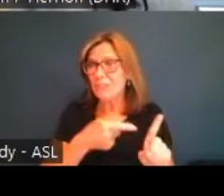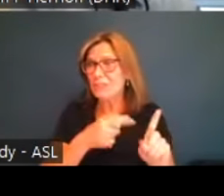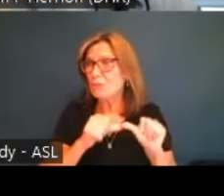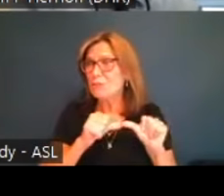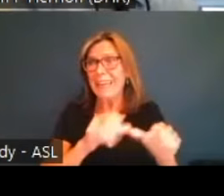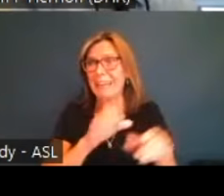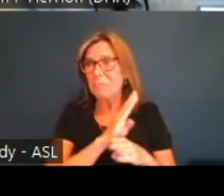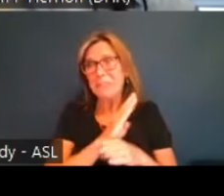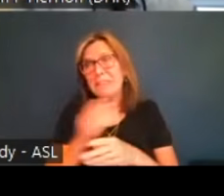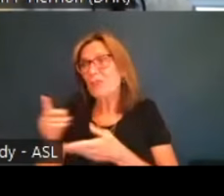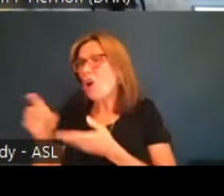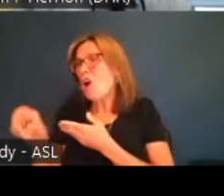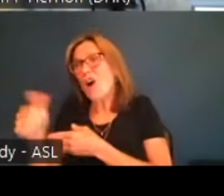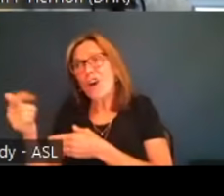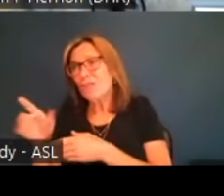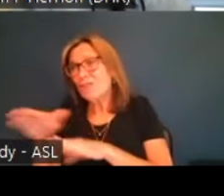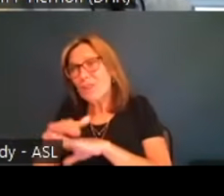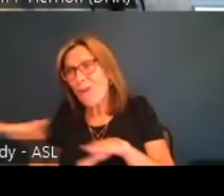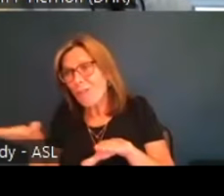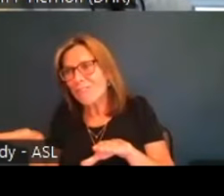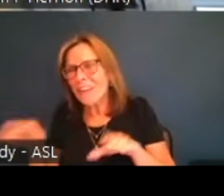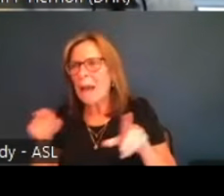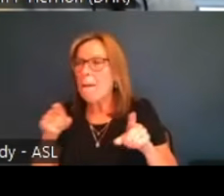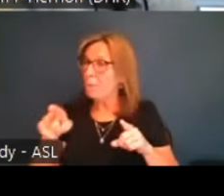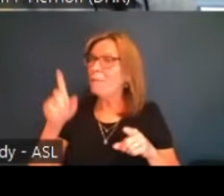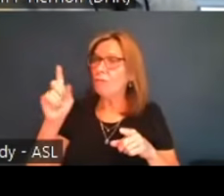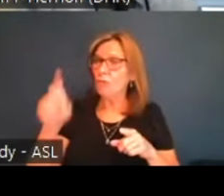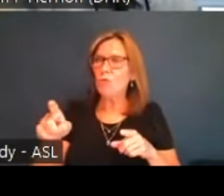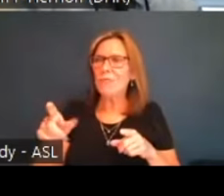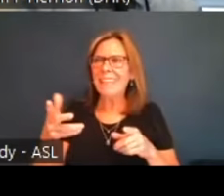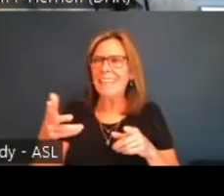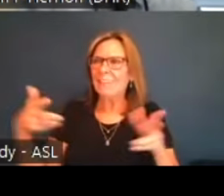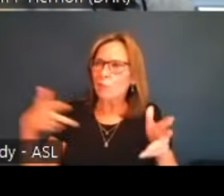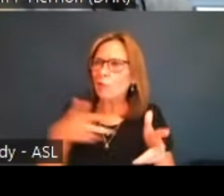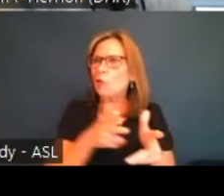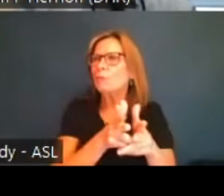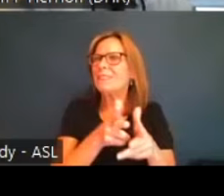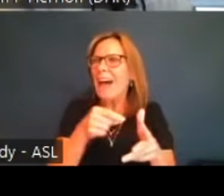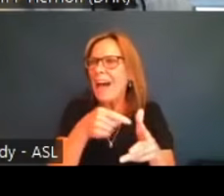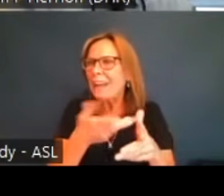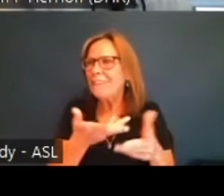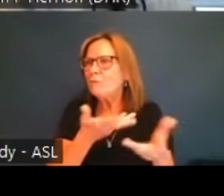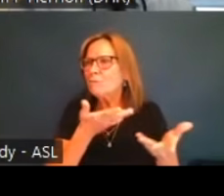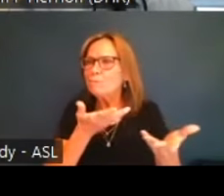disability, you can certainly request that and that can be another example of a modification of a policy or